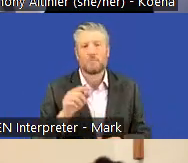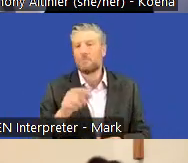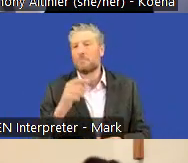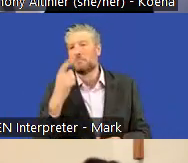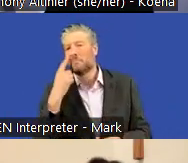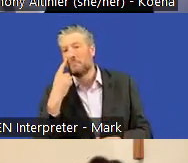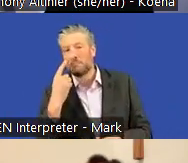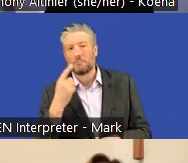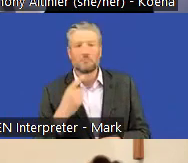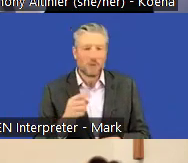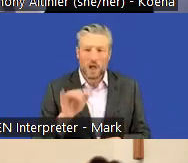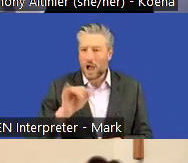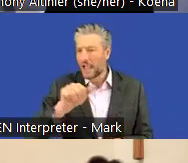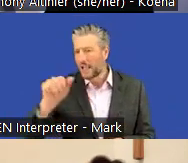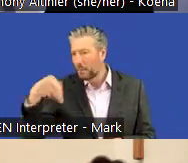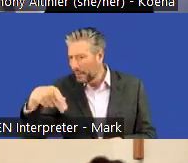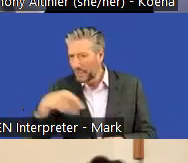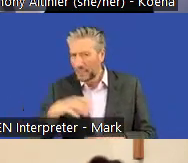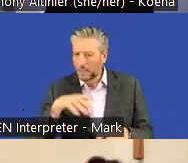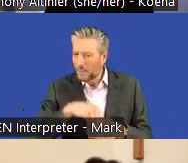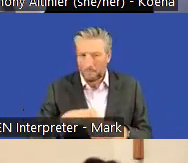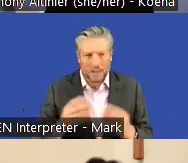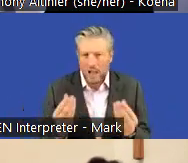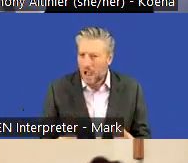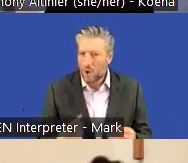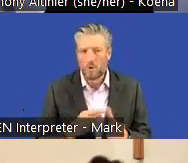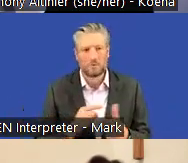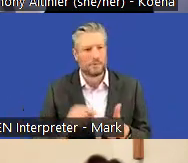prices, anything, or EU policy and legislation. Of course, you're welcome with any questions.